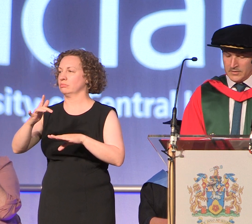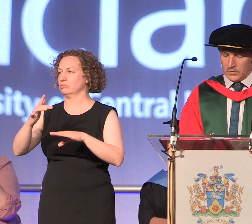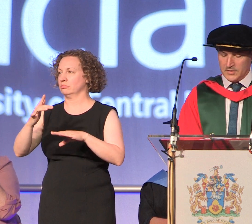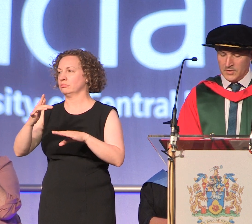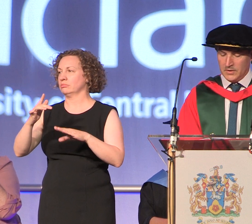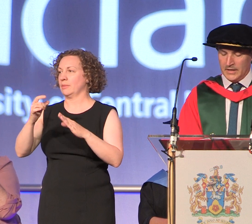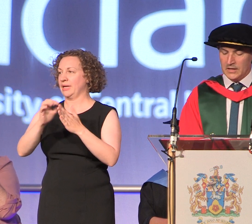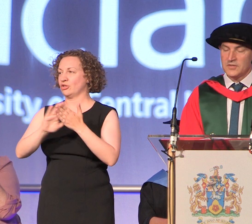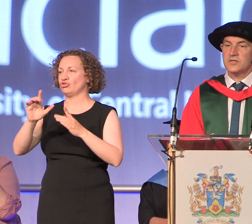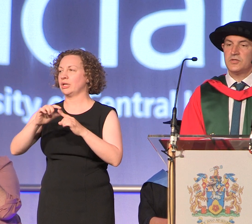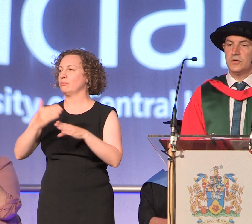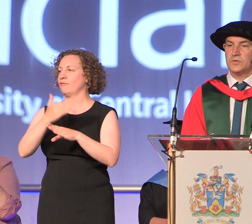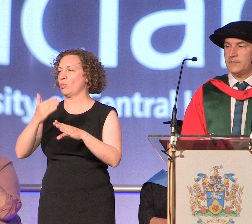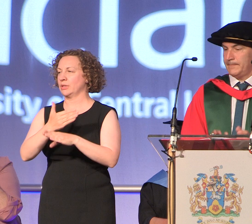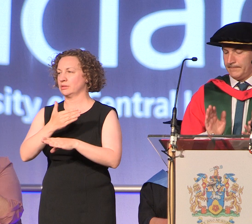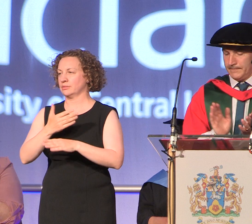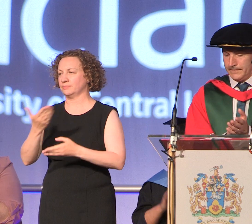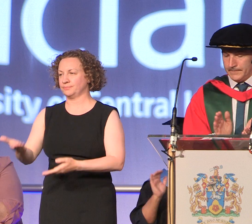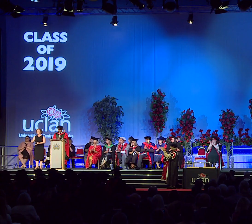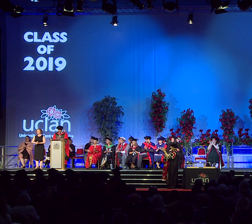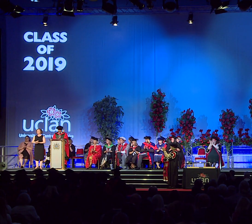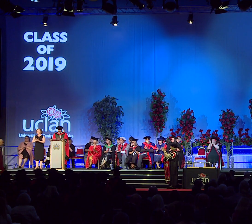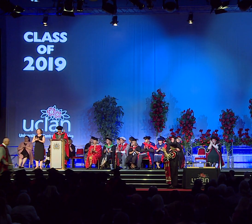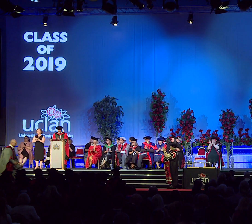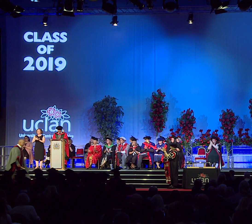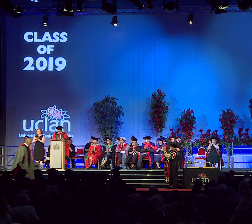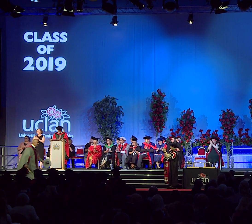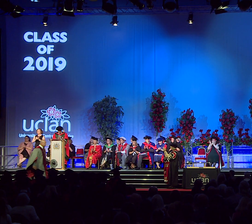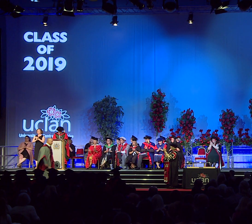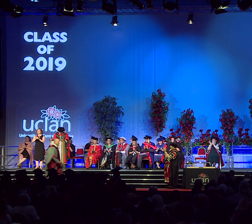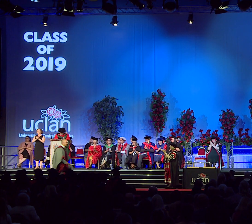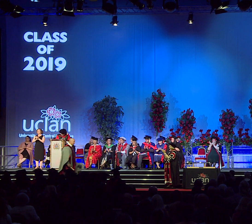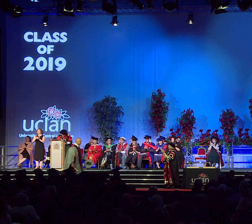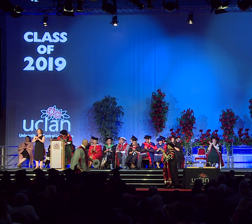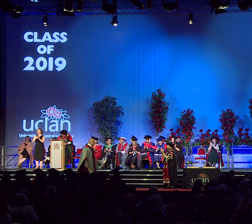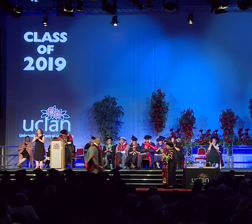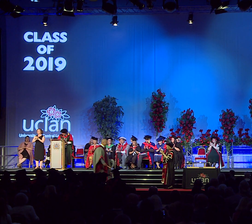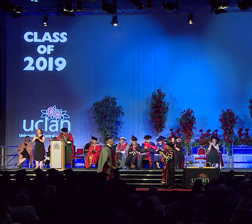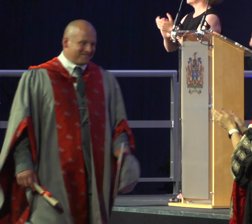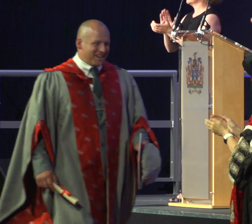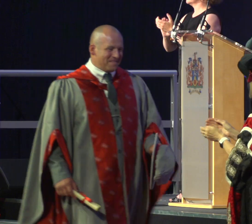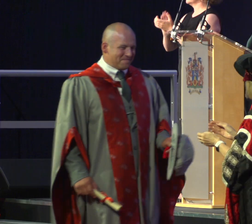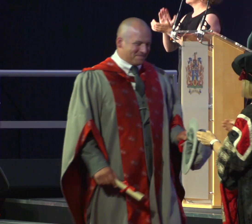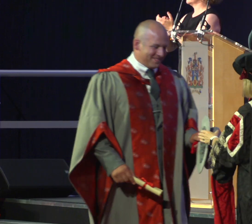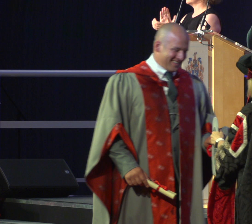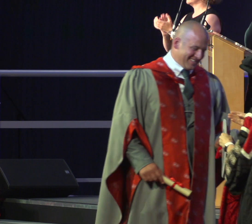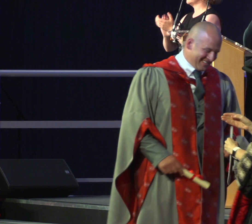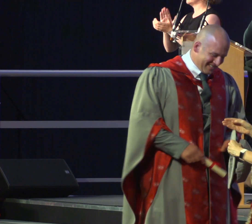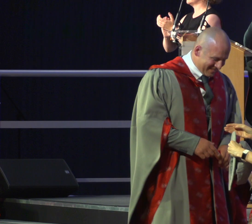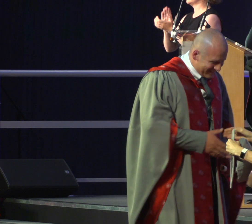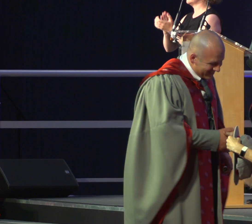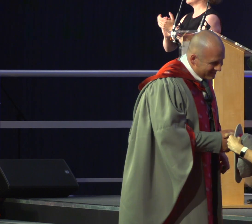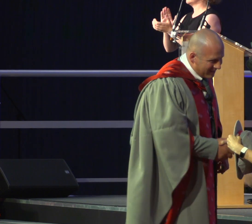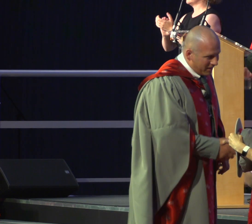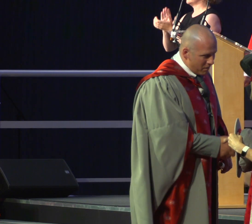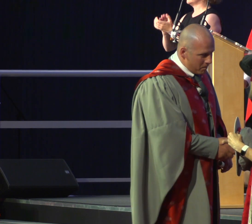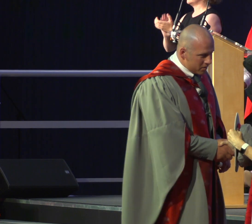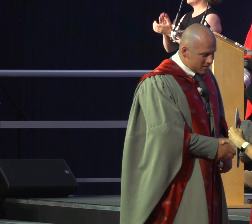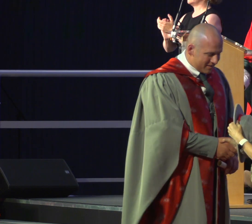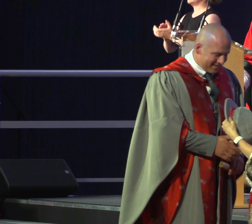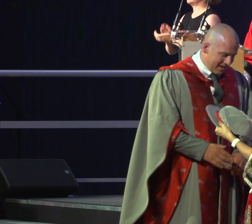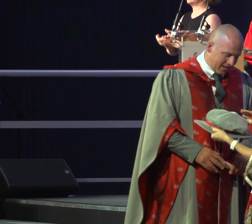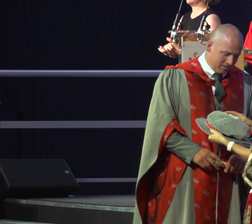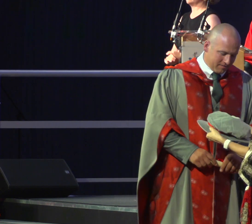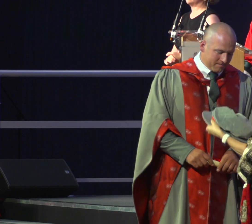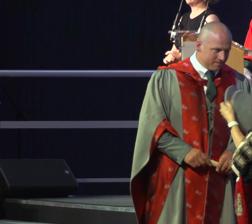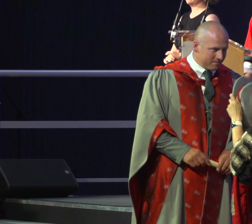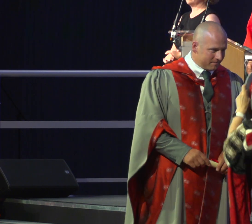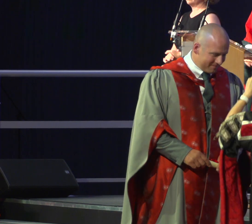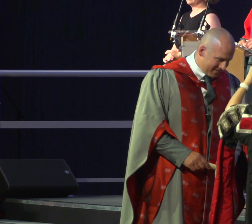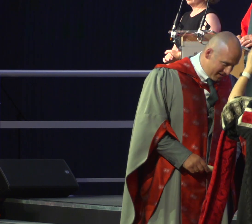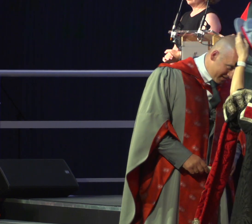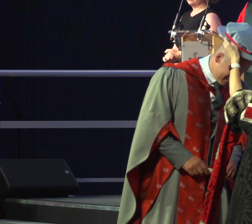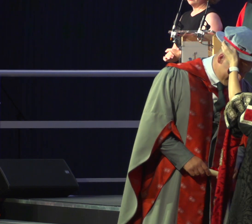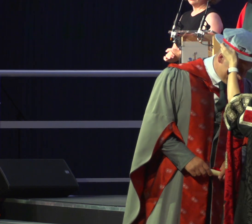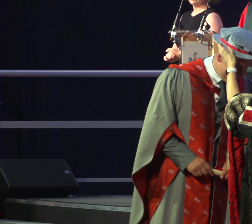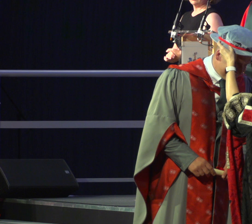awarded to